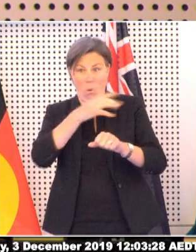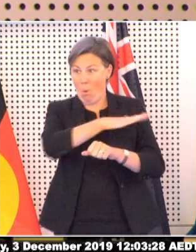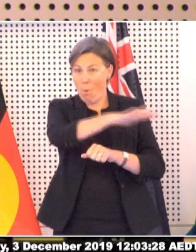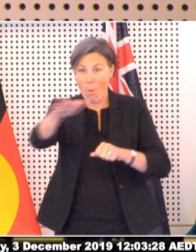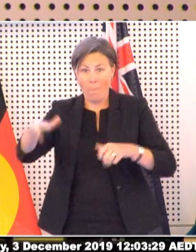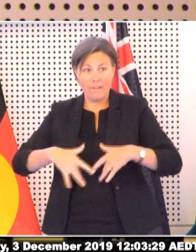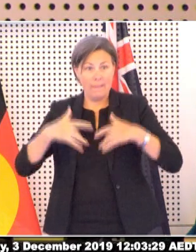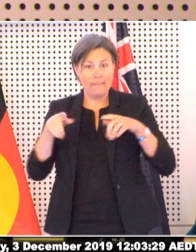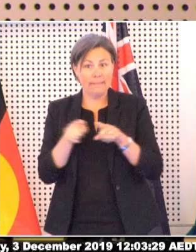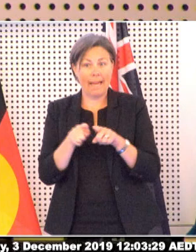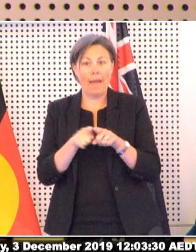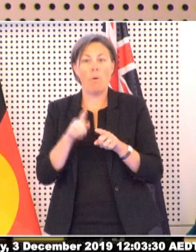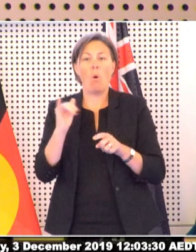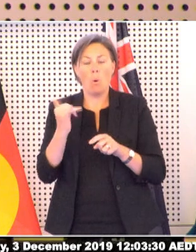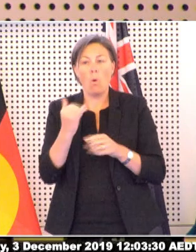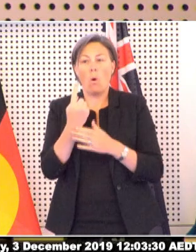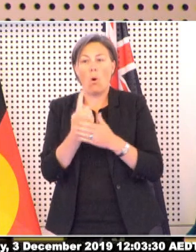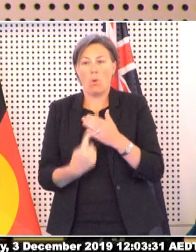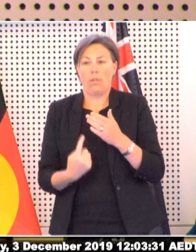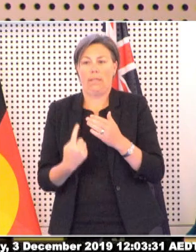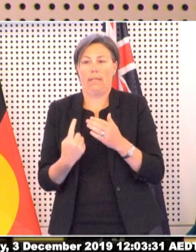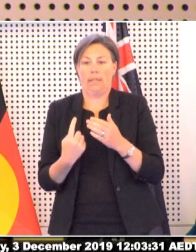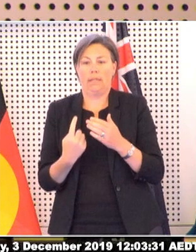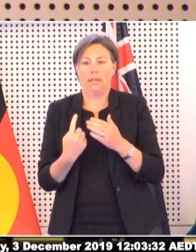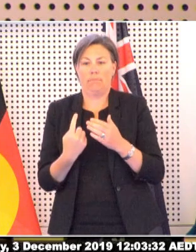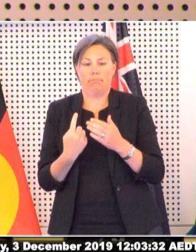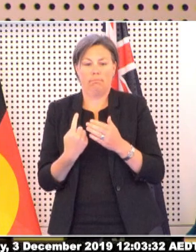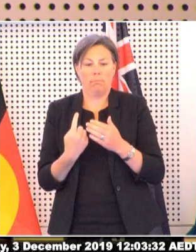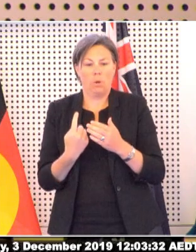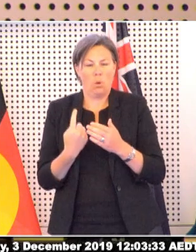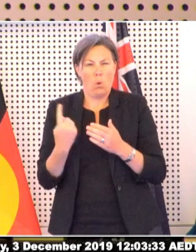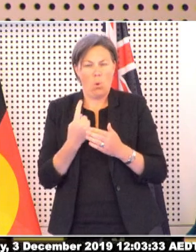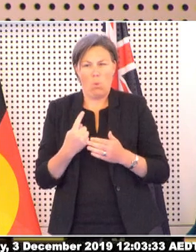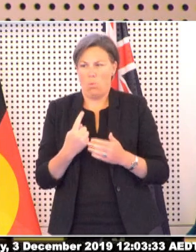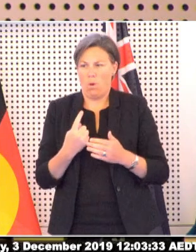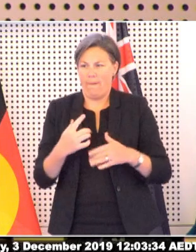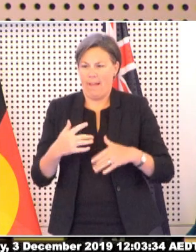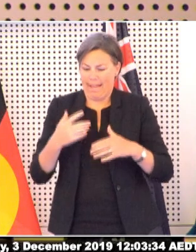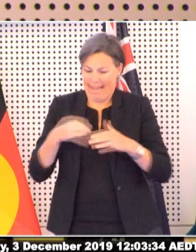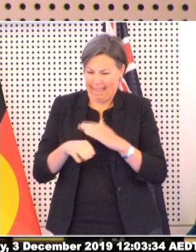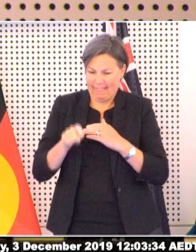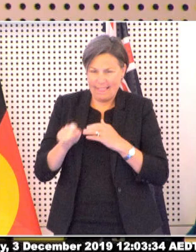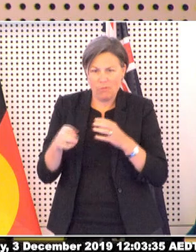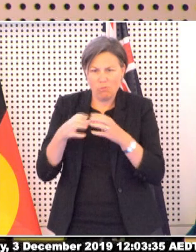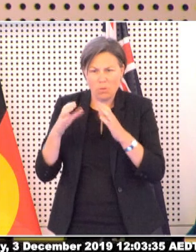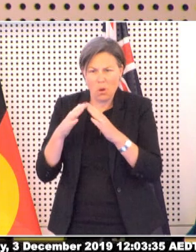subjected to abuse previously or were part of a particular kind of accommodation